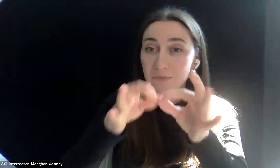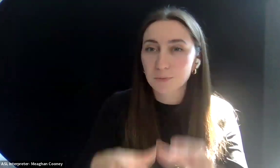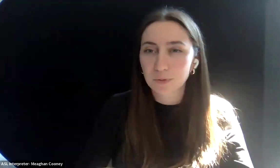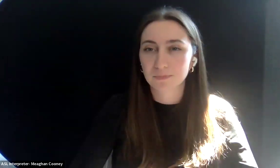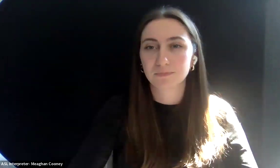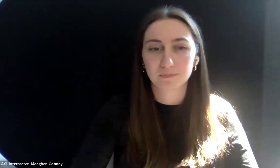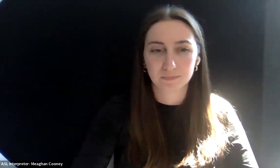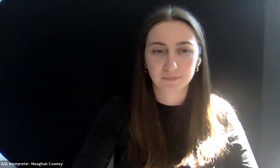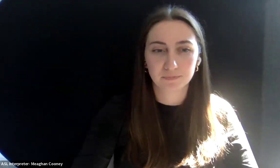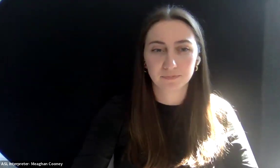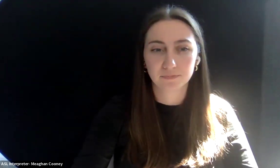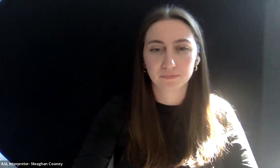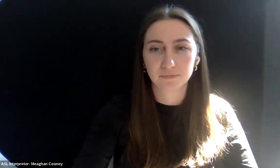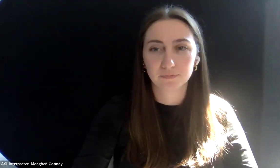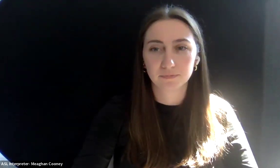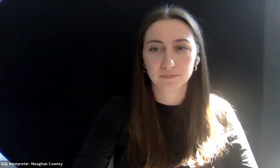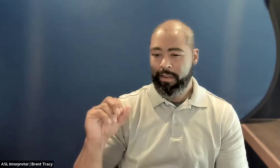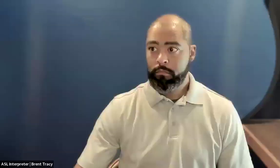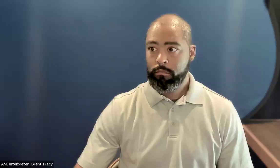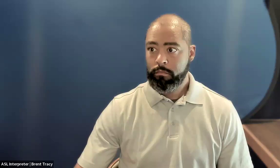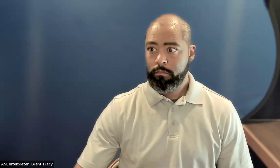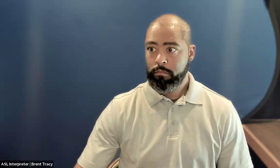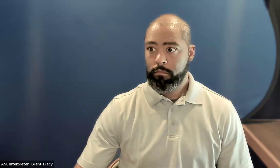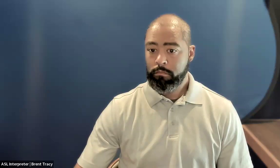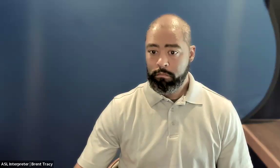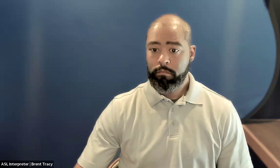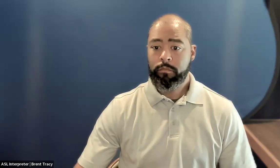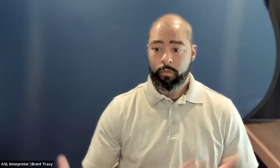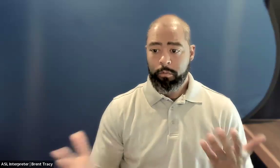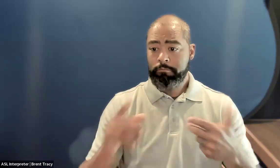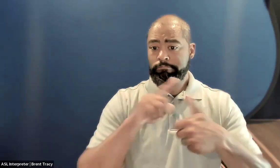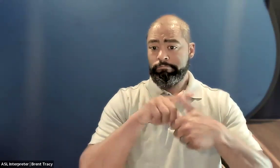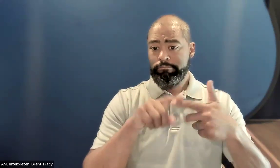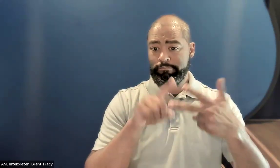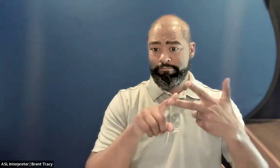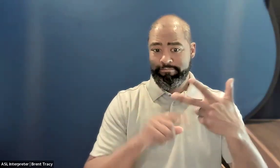OK. And then so those are the three areas where we would add some minimum analysis requirements.